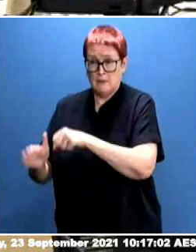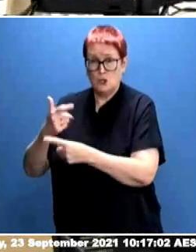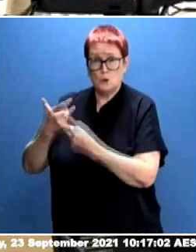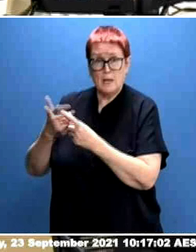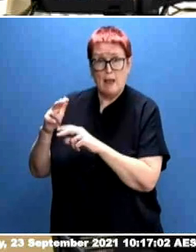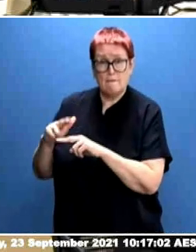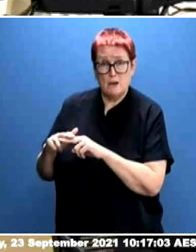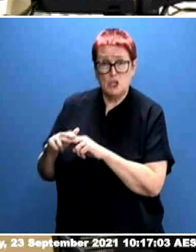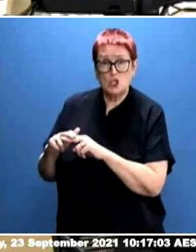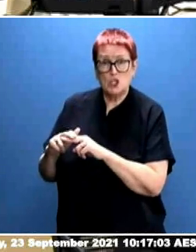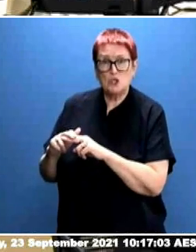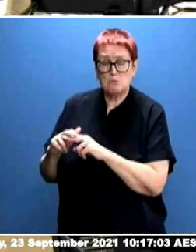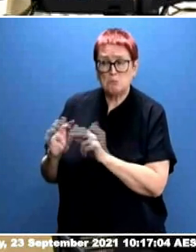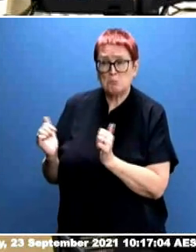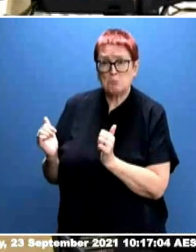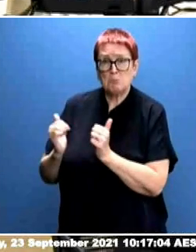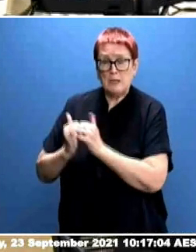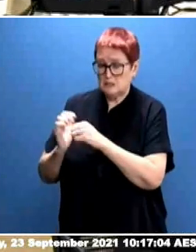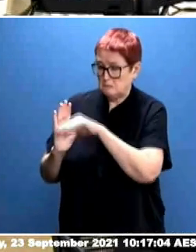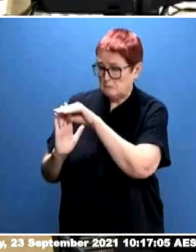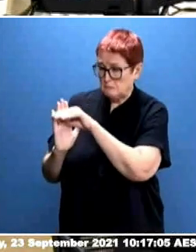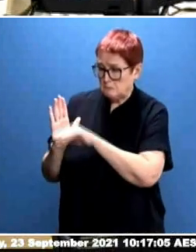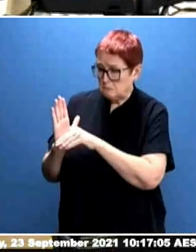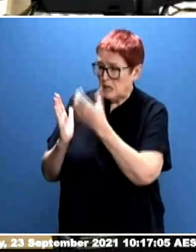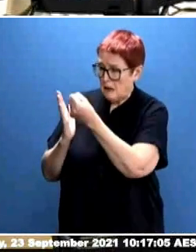meets the relevant criteria for admission,